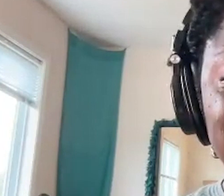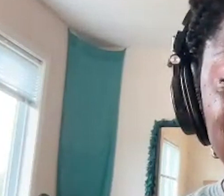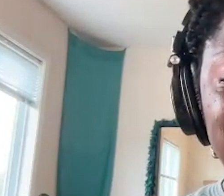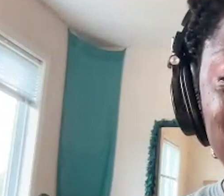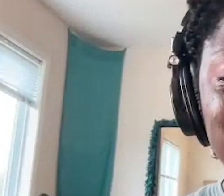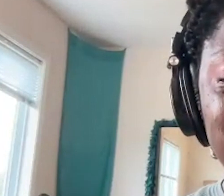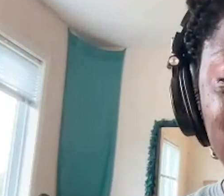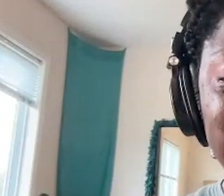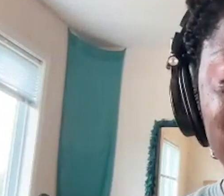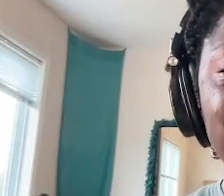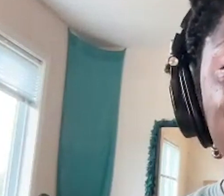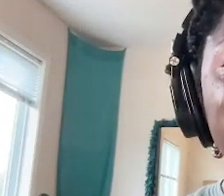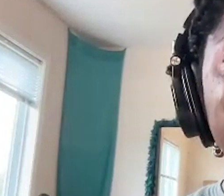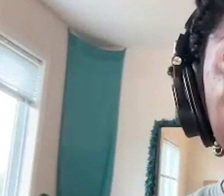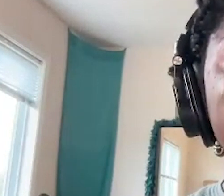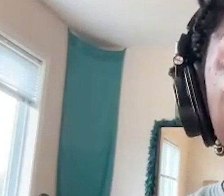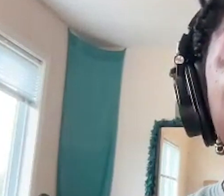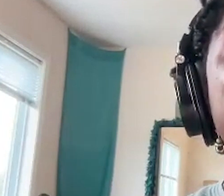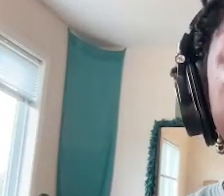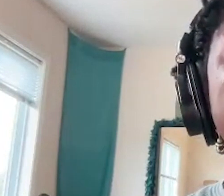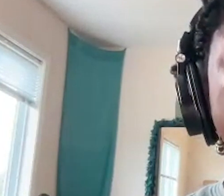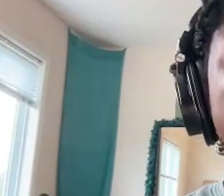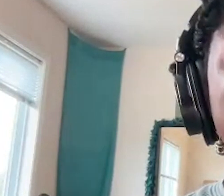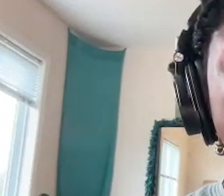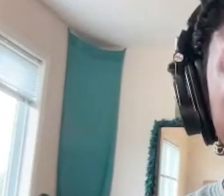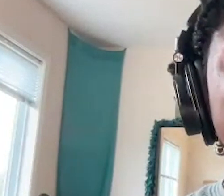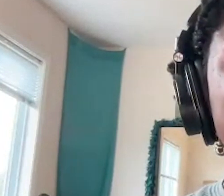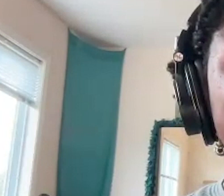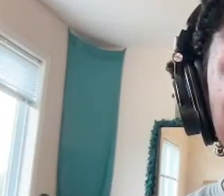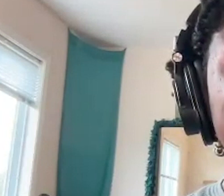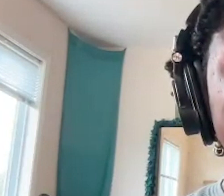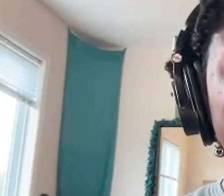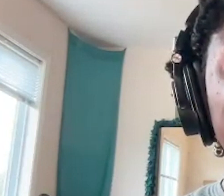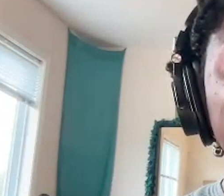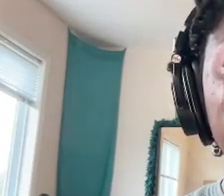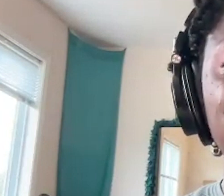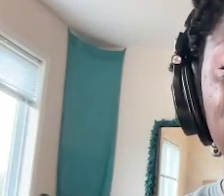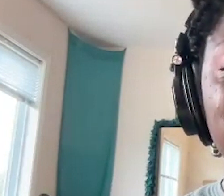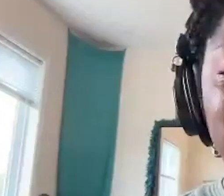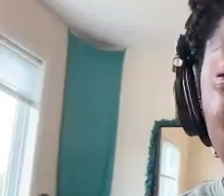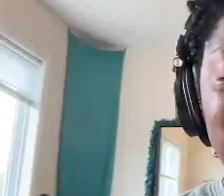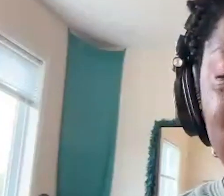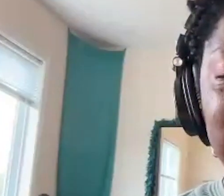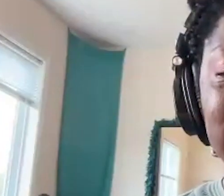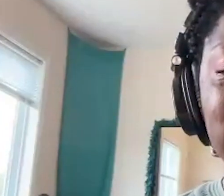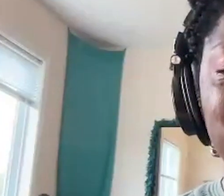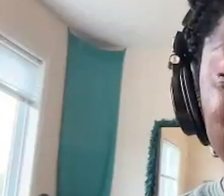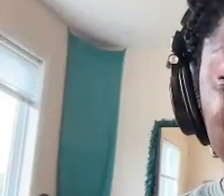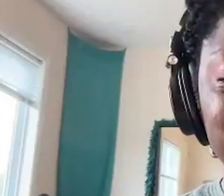I am. If we can find a way to be more open to allowing us to